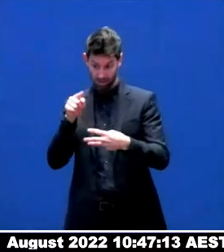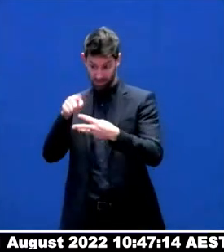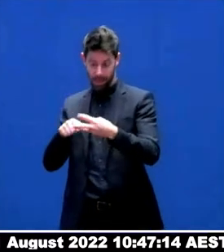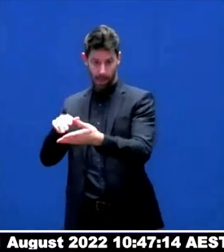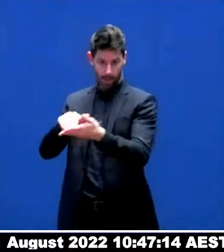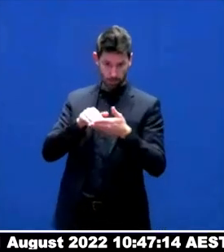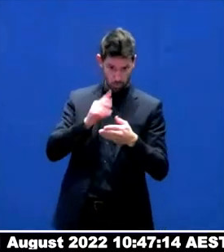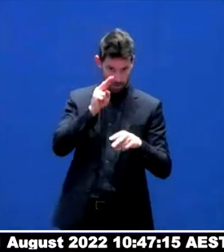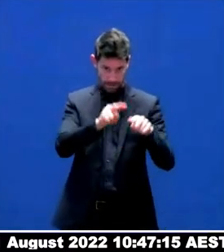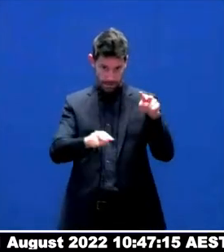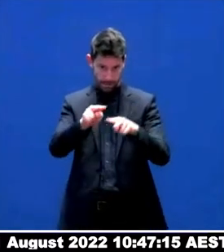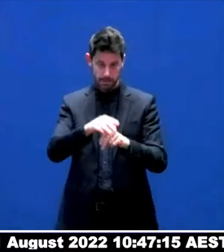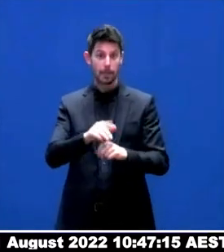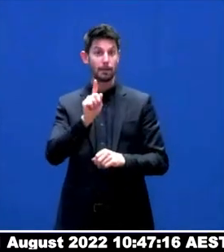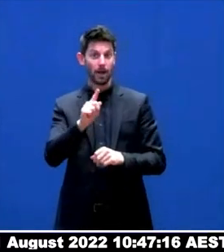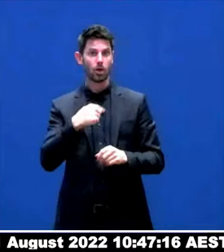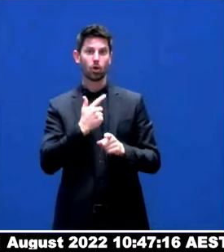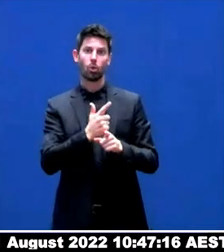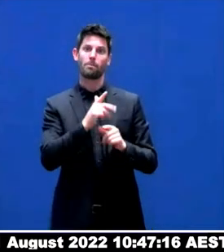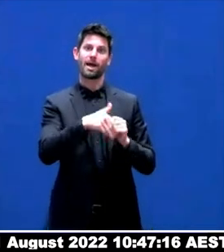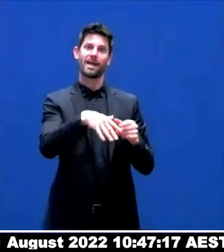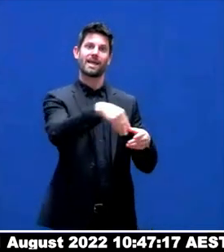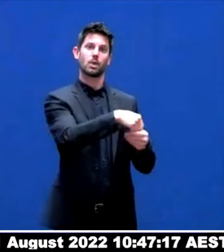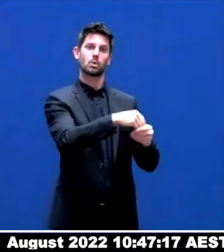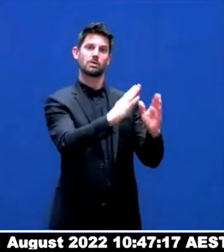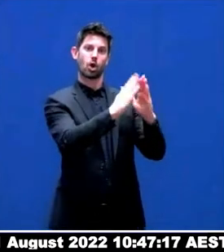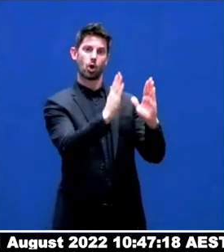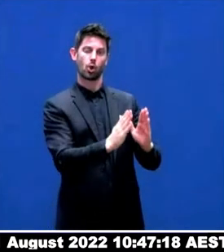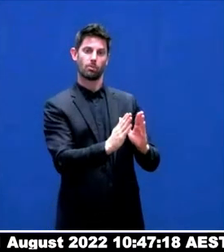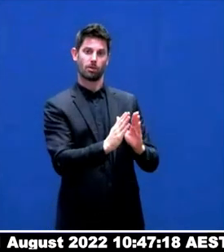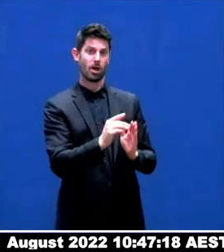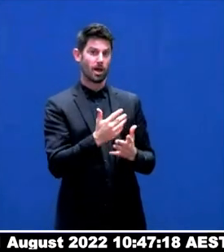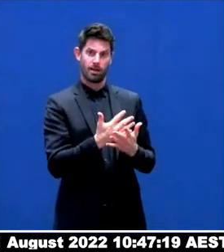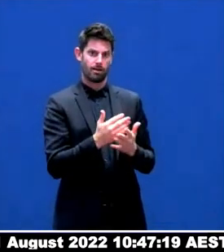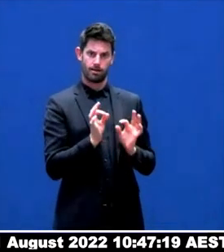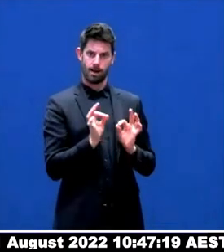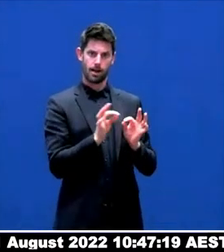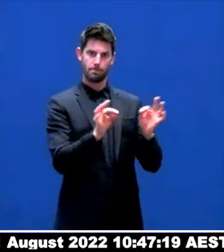inclusive homes and community measures, none of these measures pick up getting people into